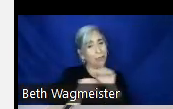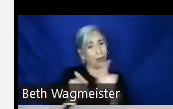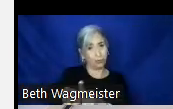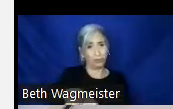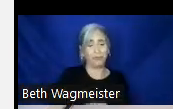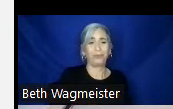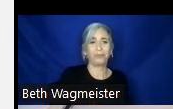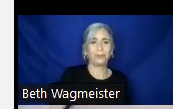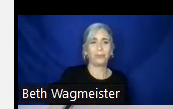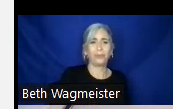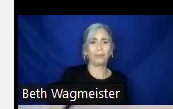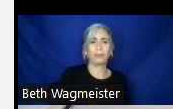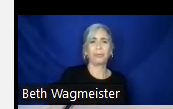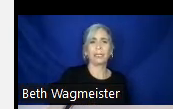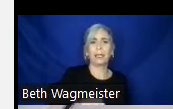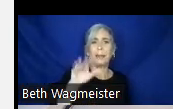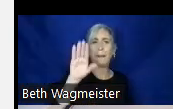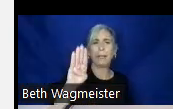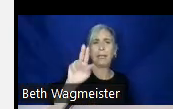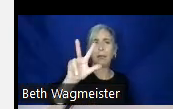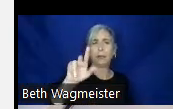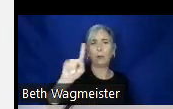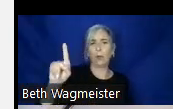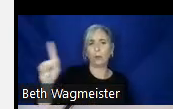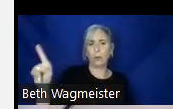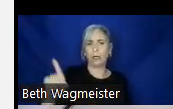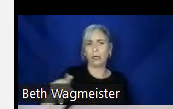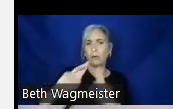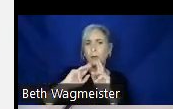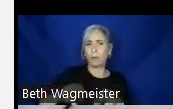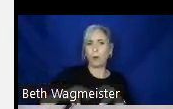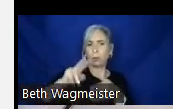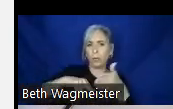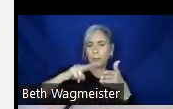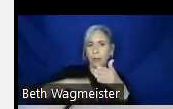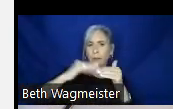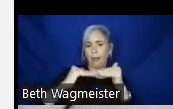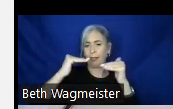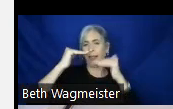Readability levels is another thing that is possible for CMS to establish automatically.